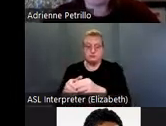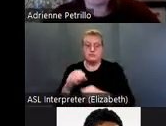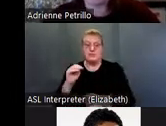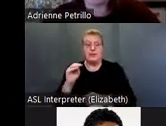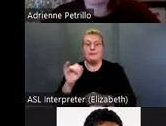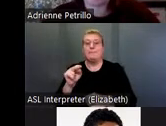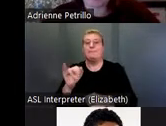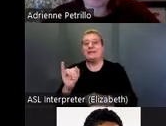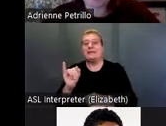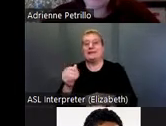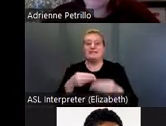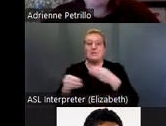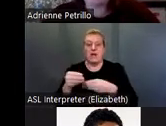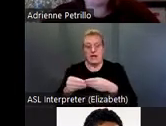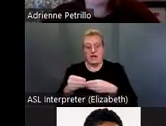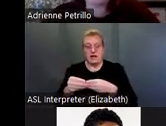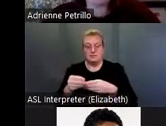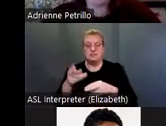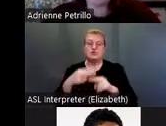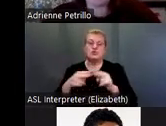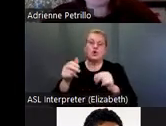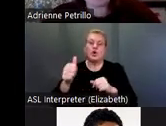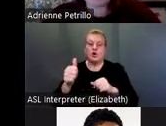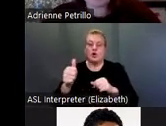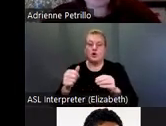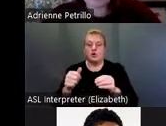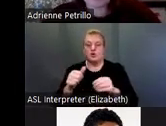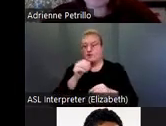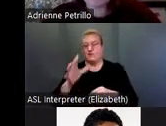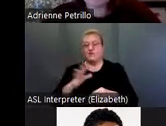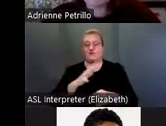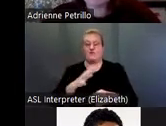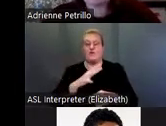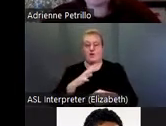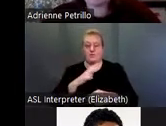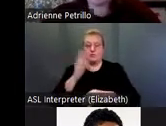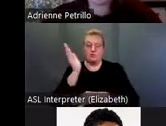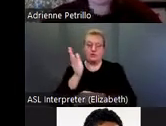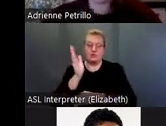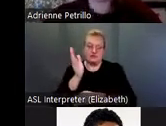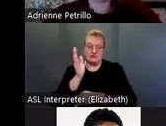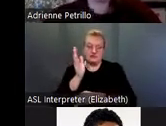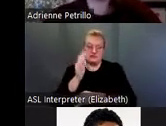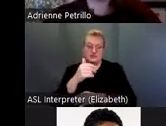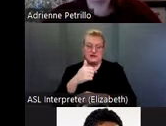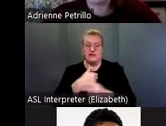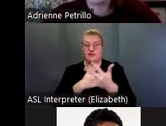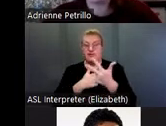So these are shorter, more informal project presentations, there are three breakout groups,